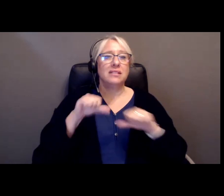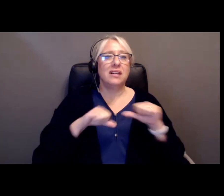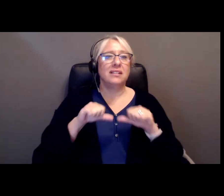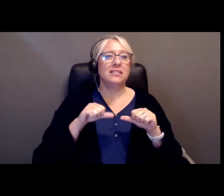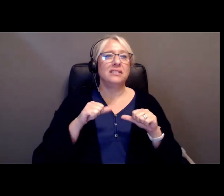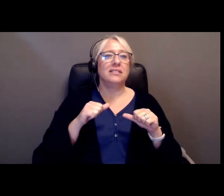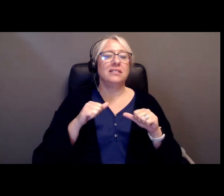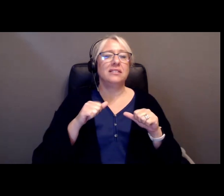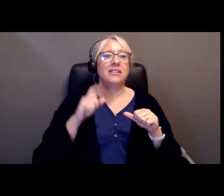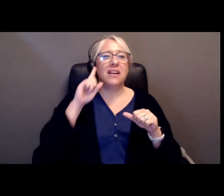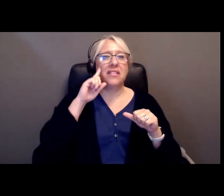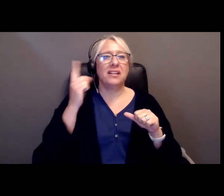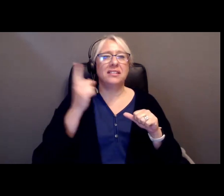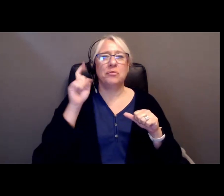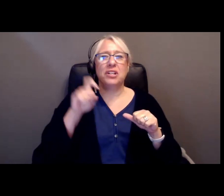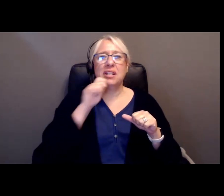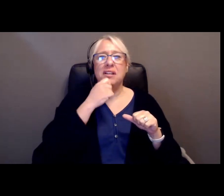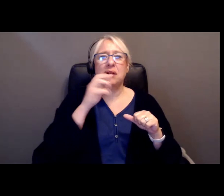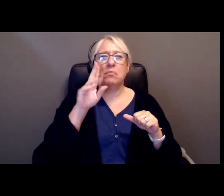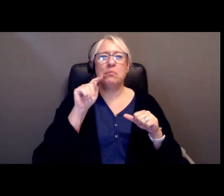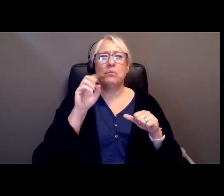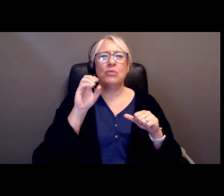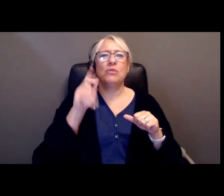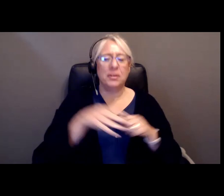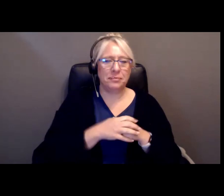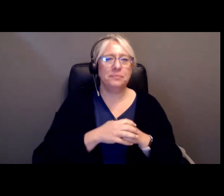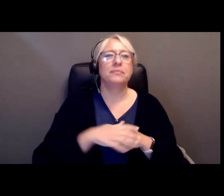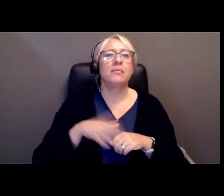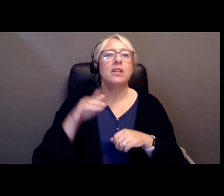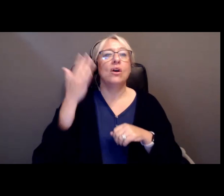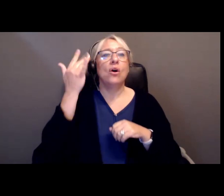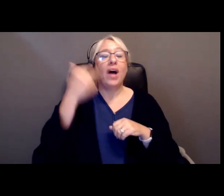I think somebody might need to mute. There we go. Because I think a lot of people had felt